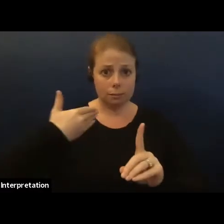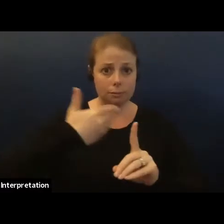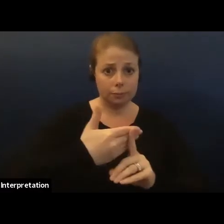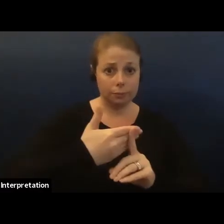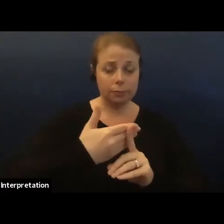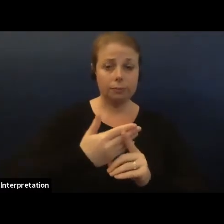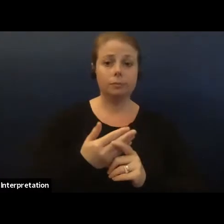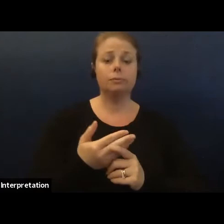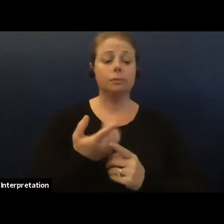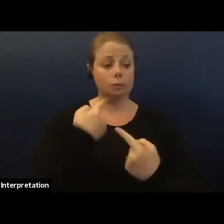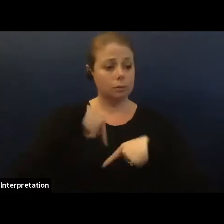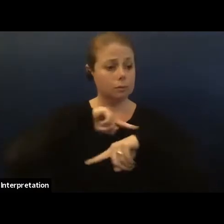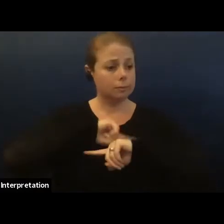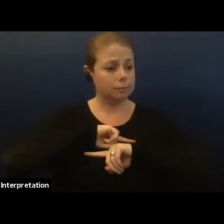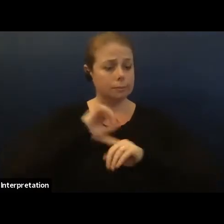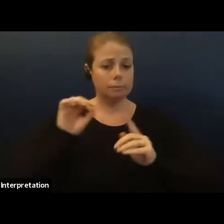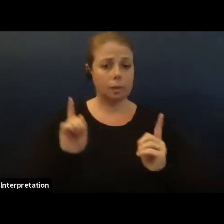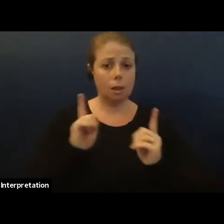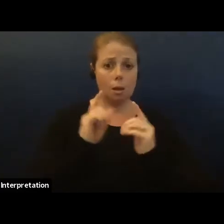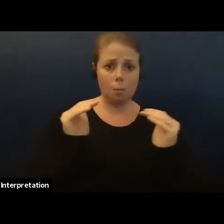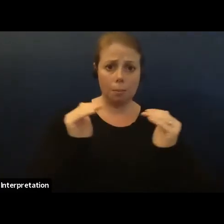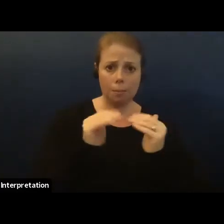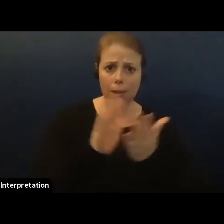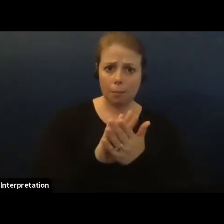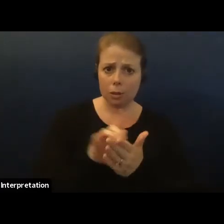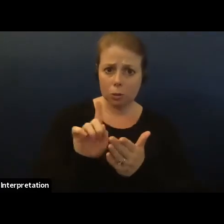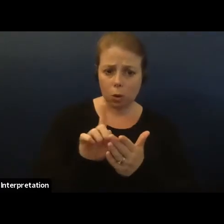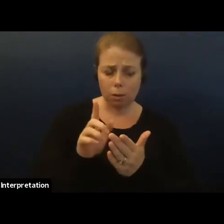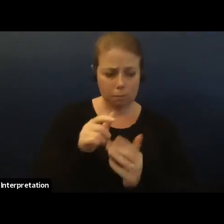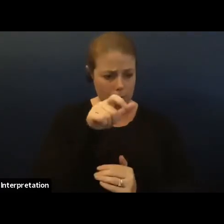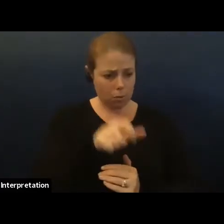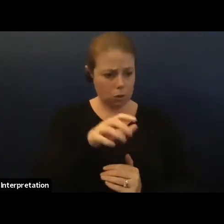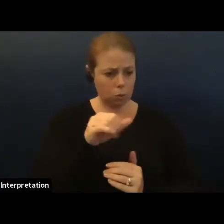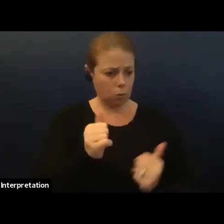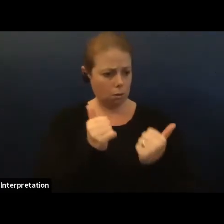and experience of the arts sector to make a fair and informed assessment of funding applications.